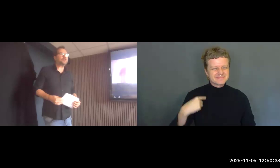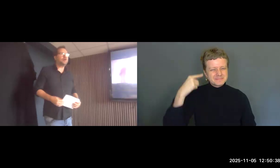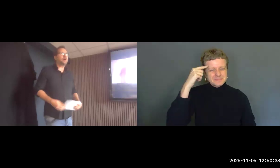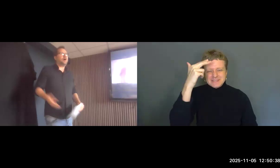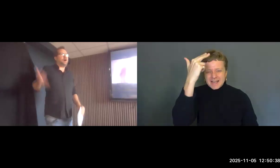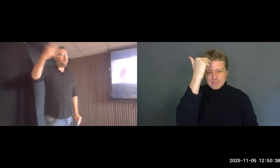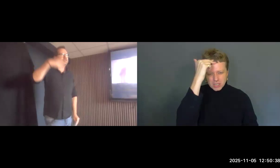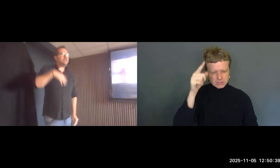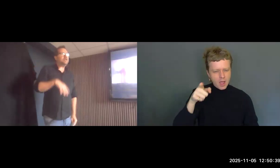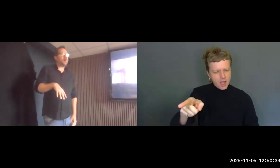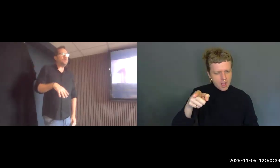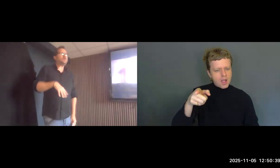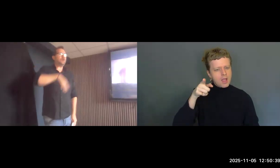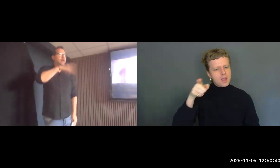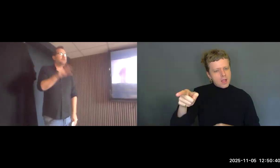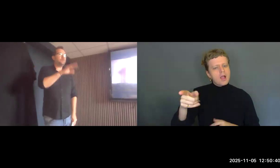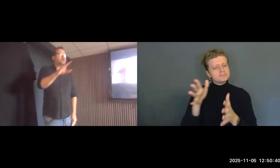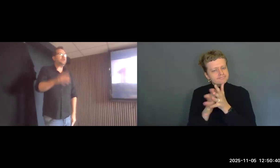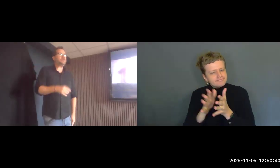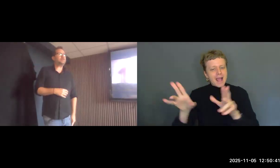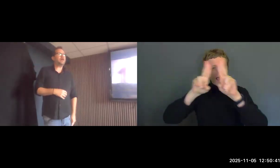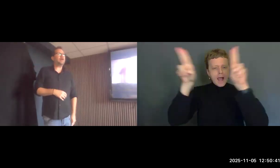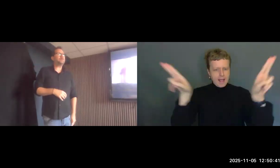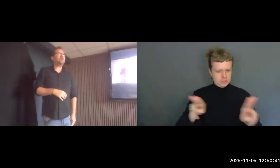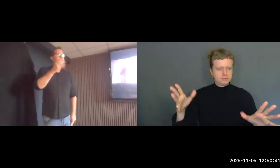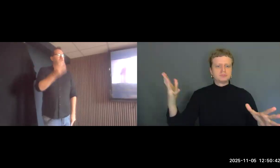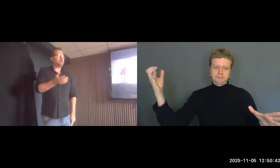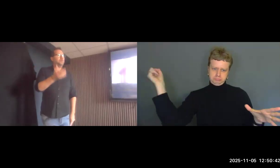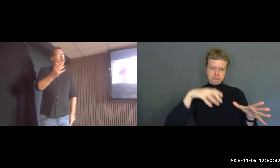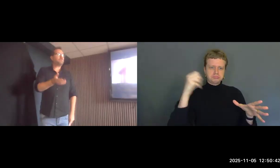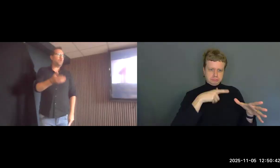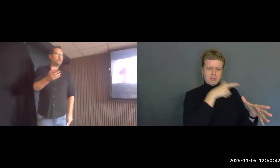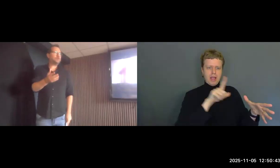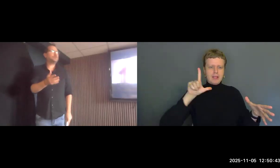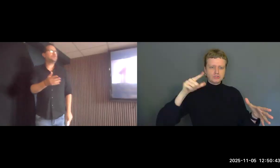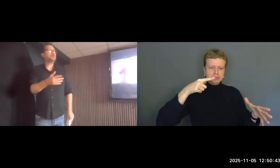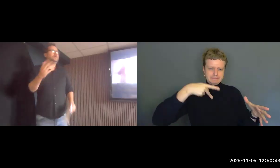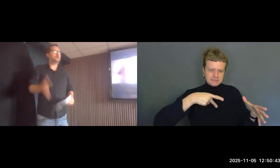are then taken over in the Portuguese Sign Language. How does it apply more to